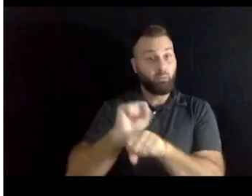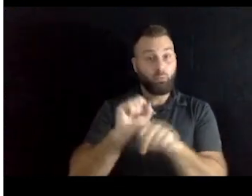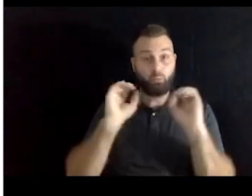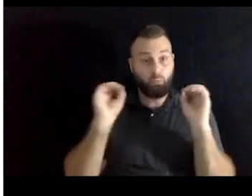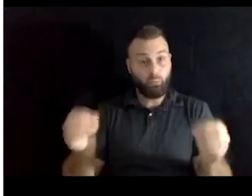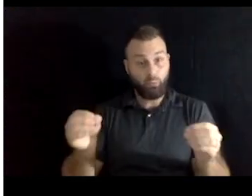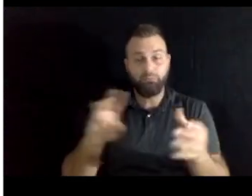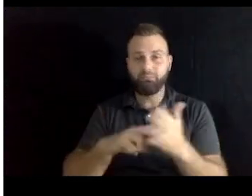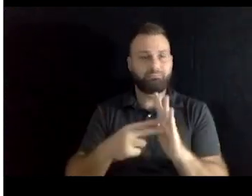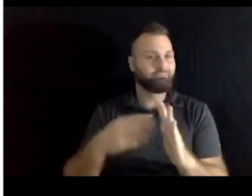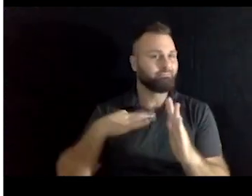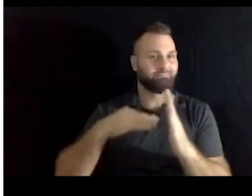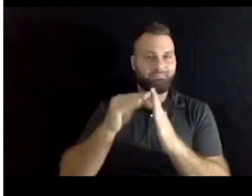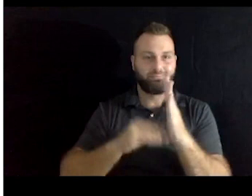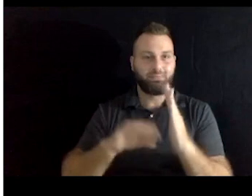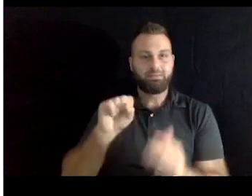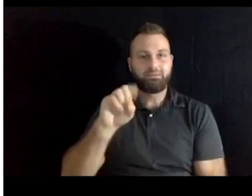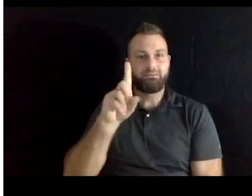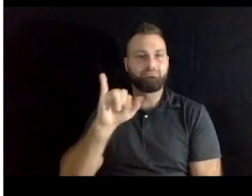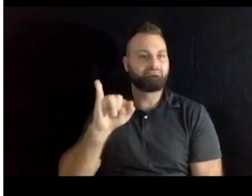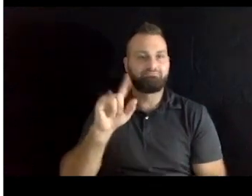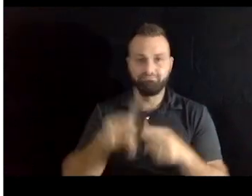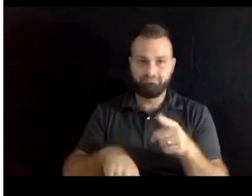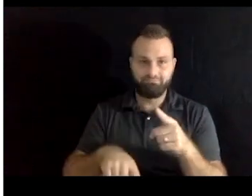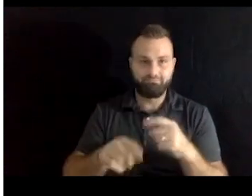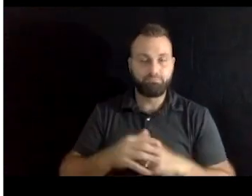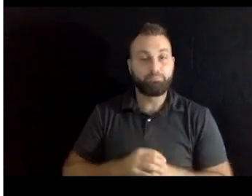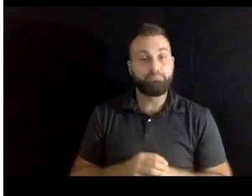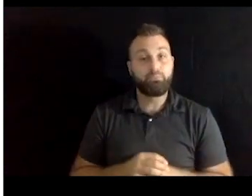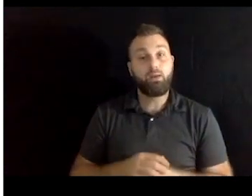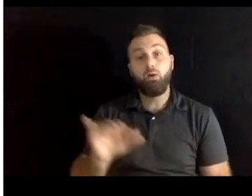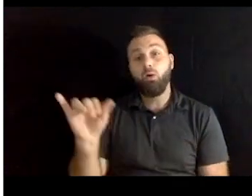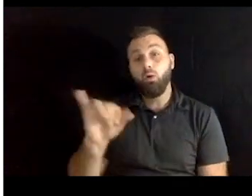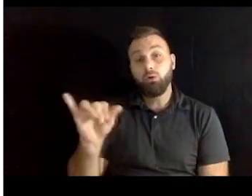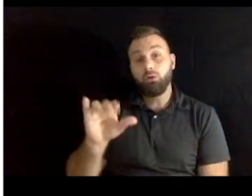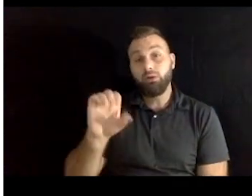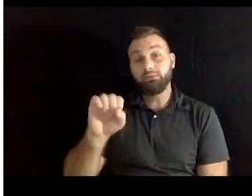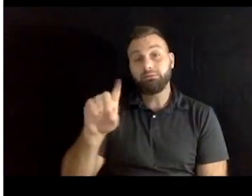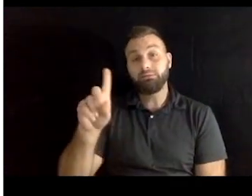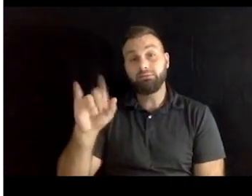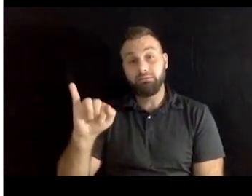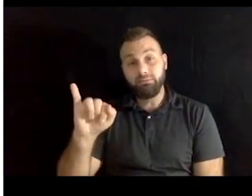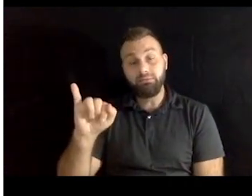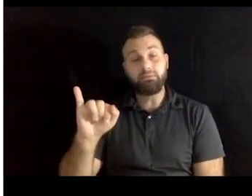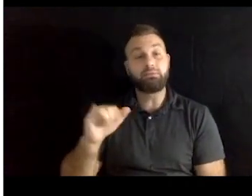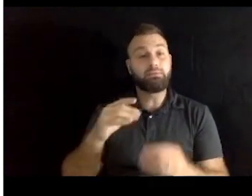So if you are not invested in the program, you cannot apply for SSDI benefits. Also,